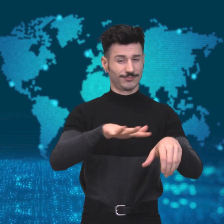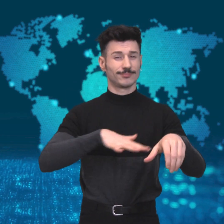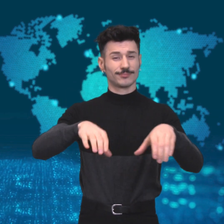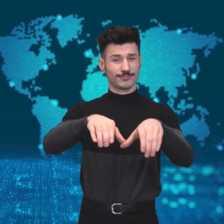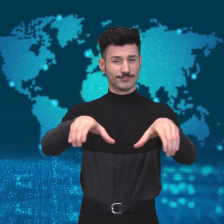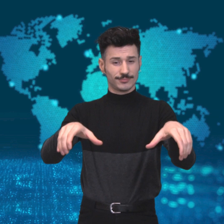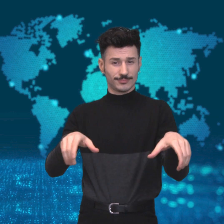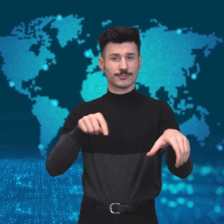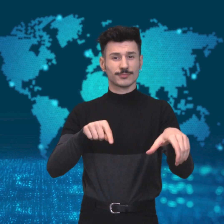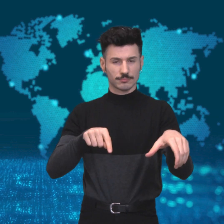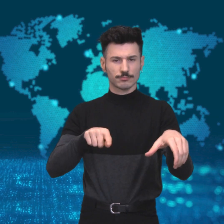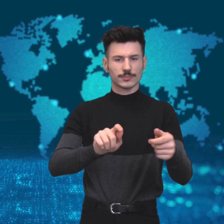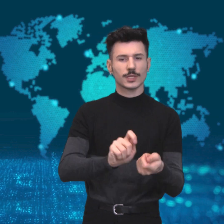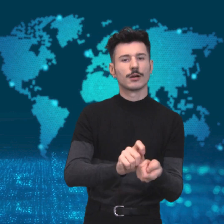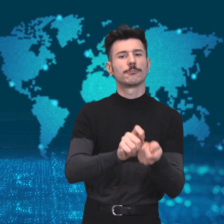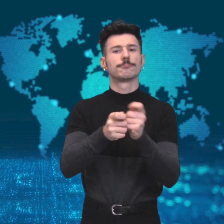for the homeless.